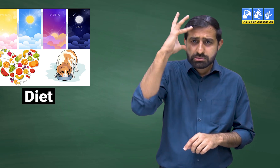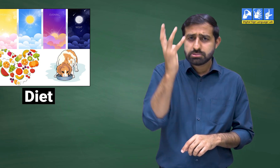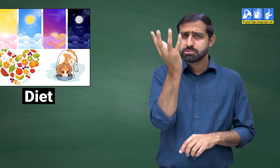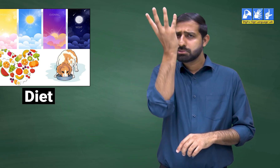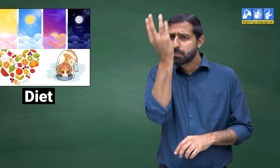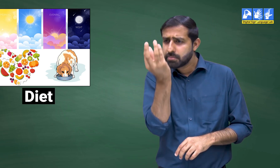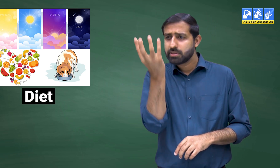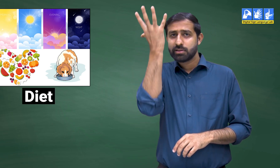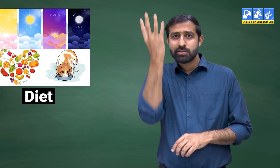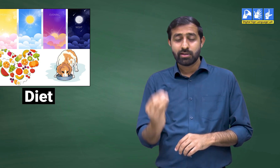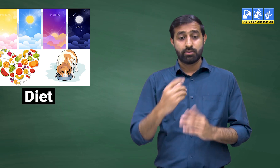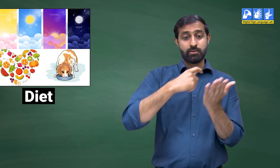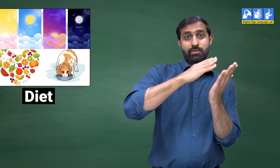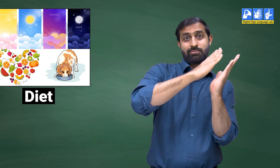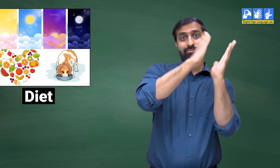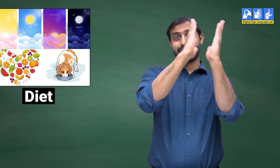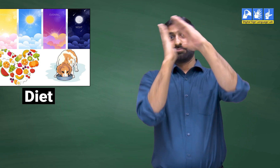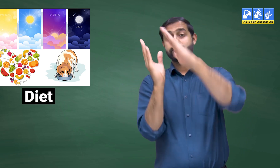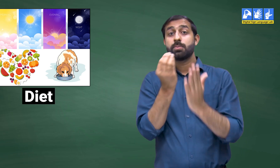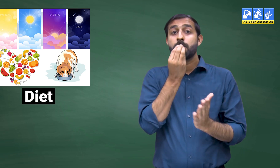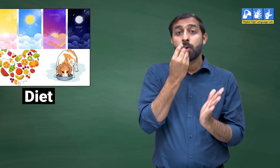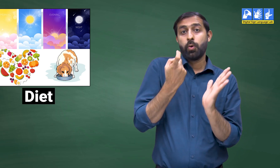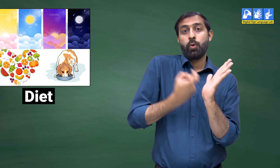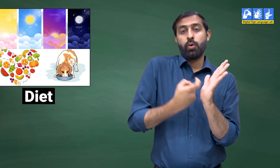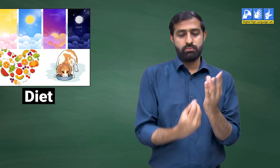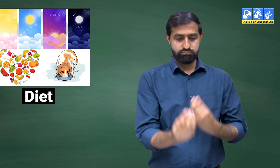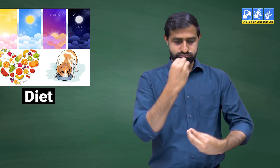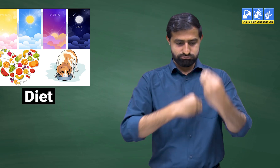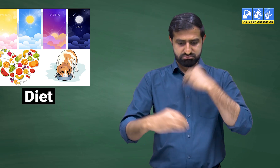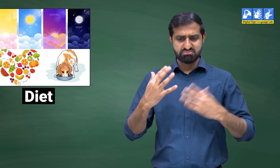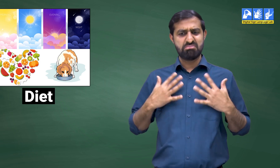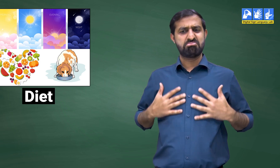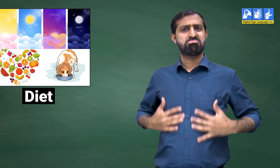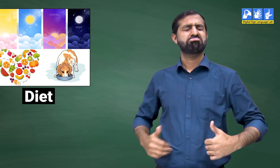Food taken at scheduled times for good health.